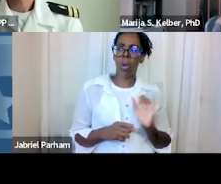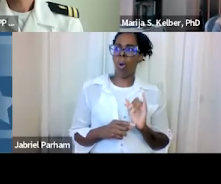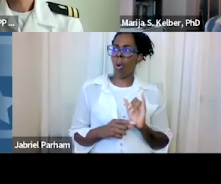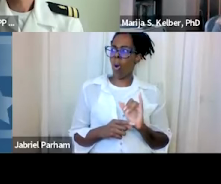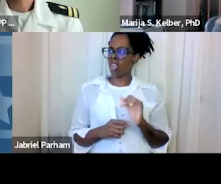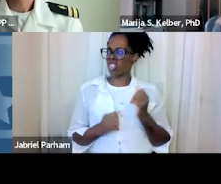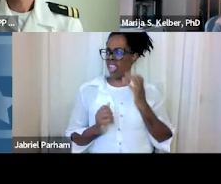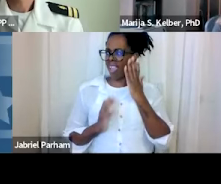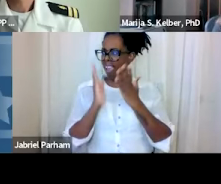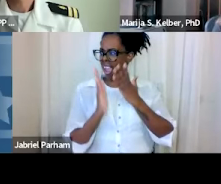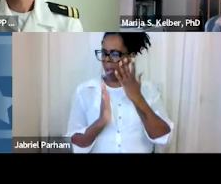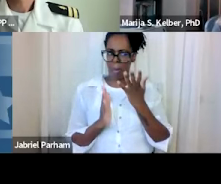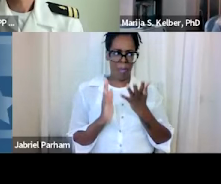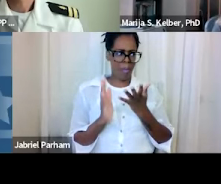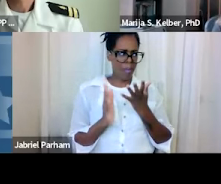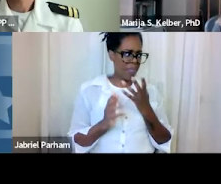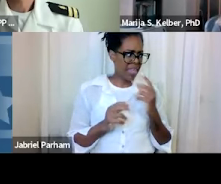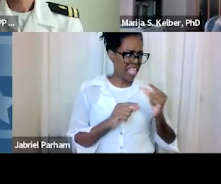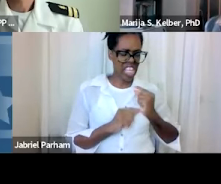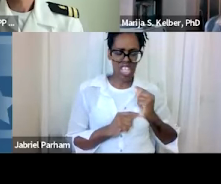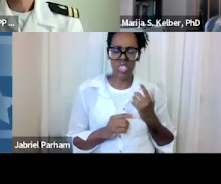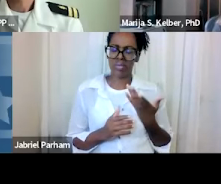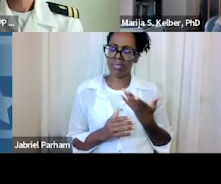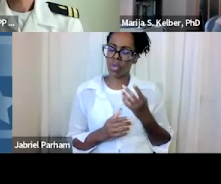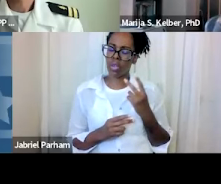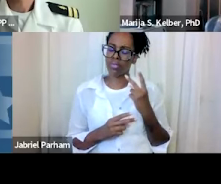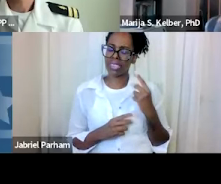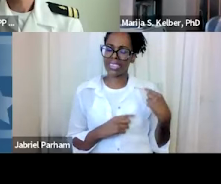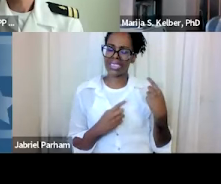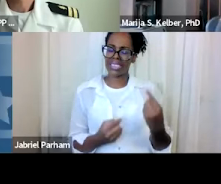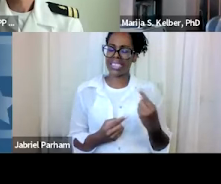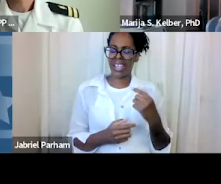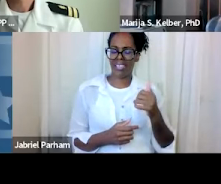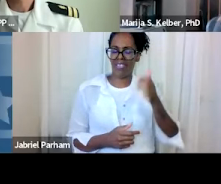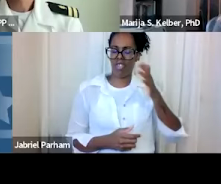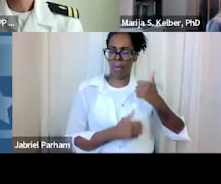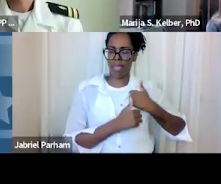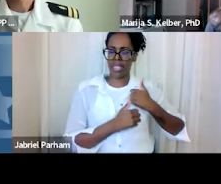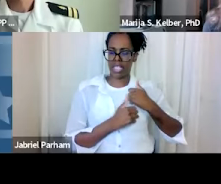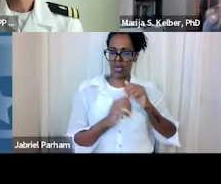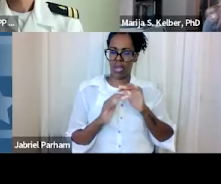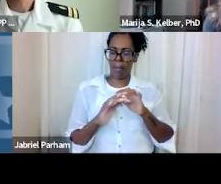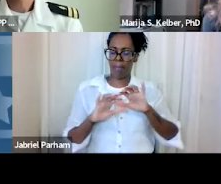that is really being seen in the veteran population and the struggles related to this is something else